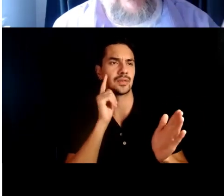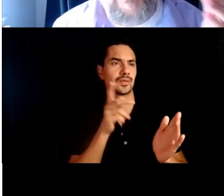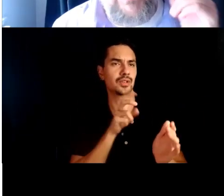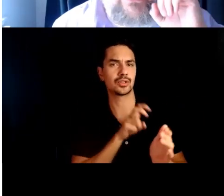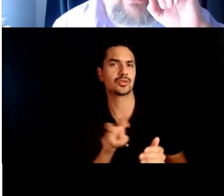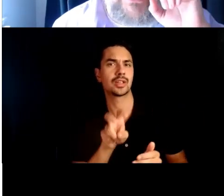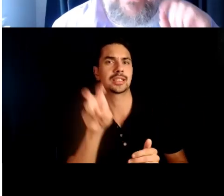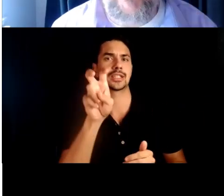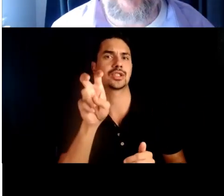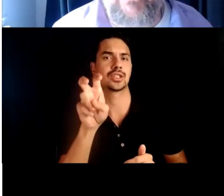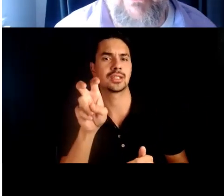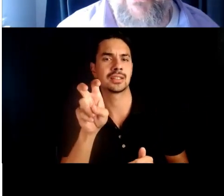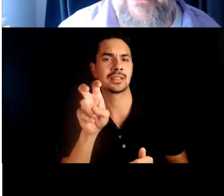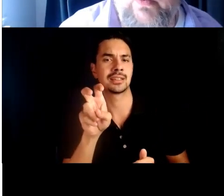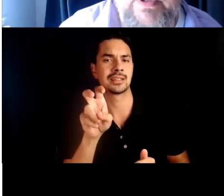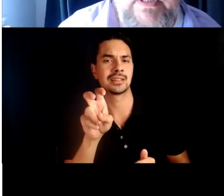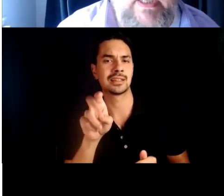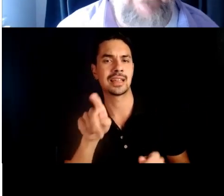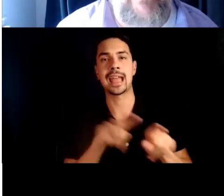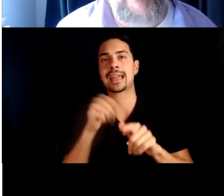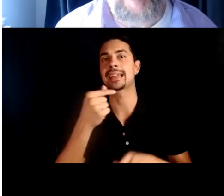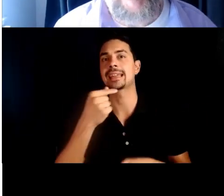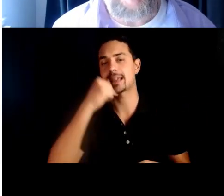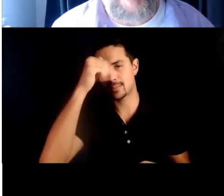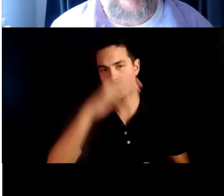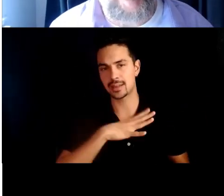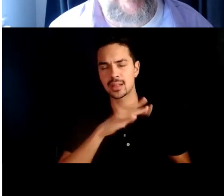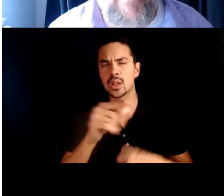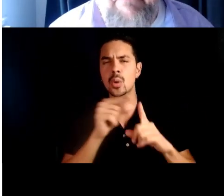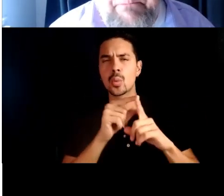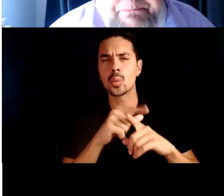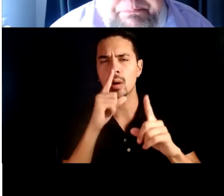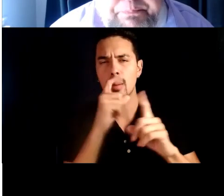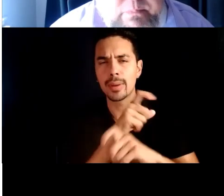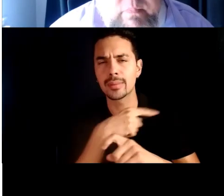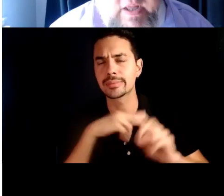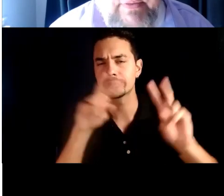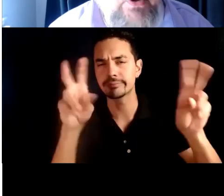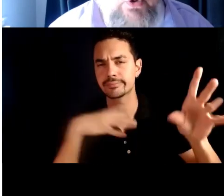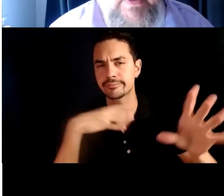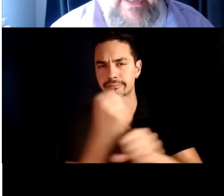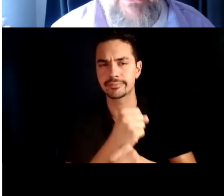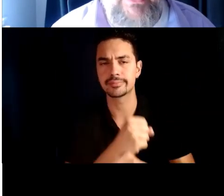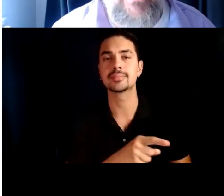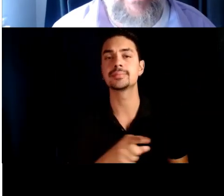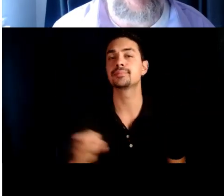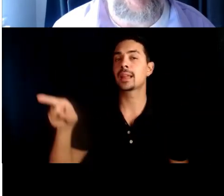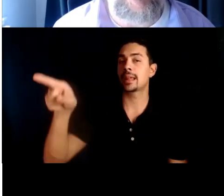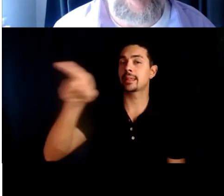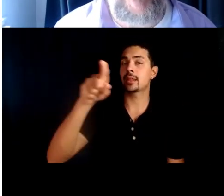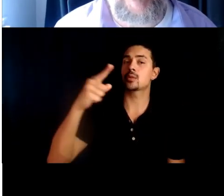The image on the screen, which I know is really hard to read the words on top of it, say, "They told me at the gender clinic